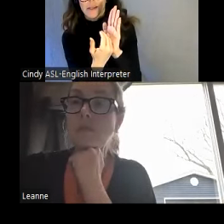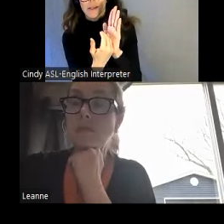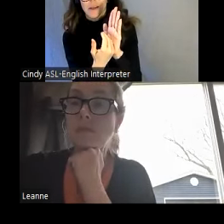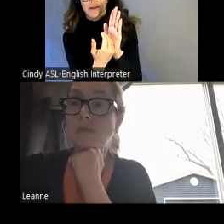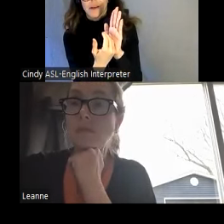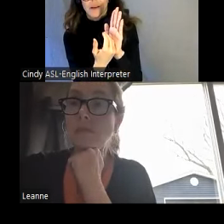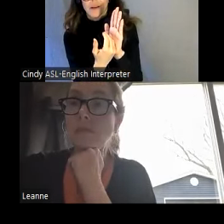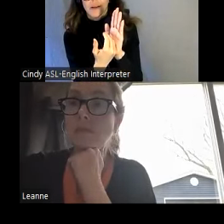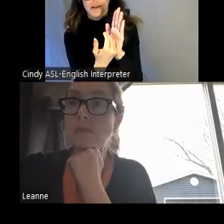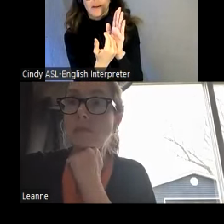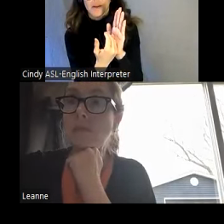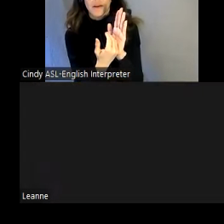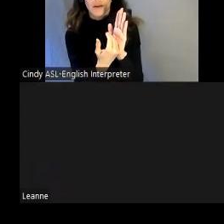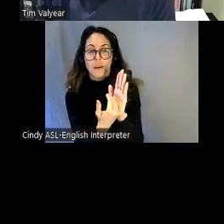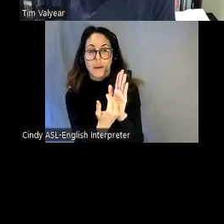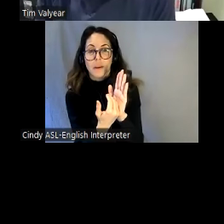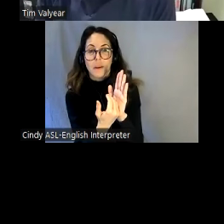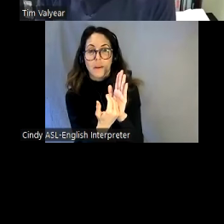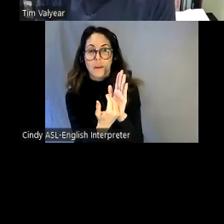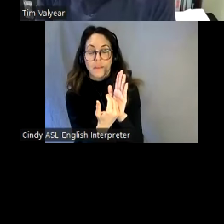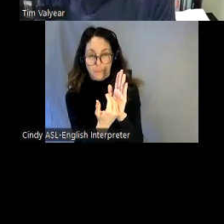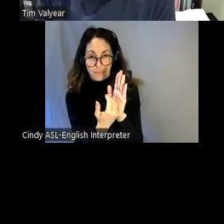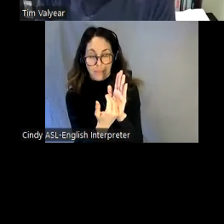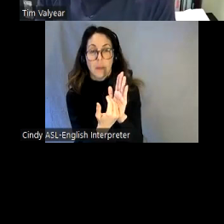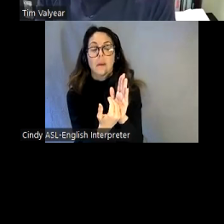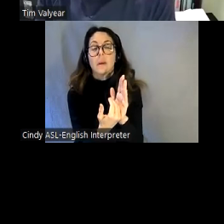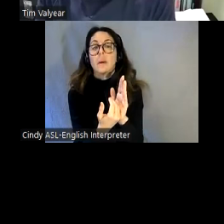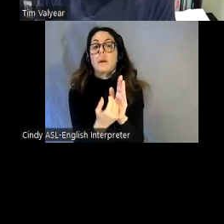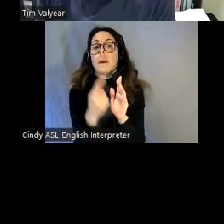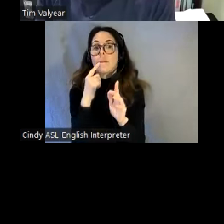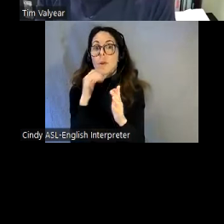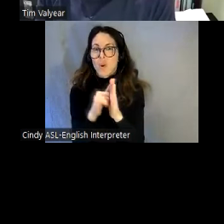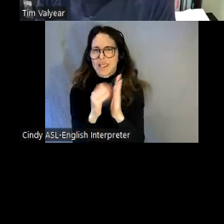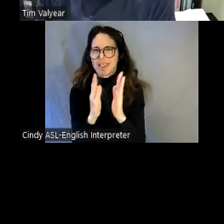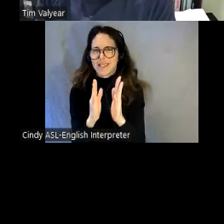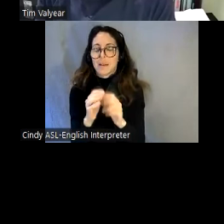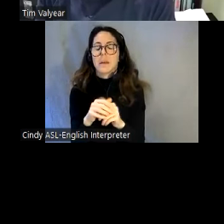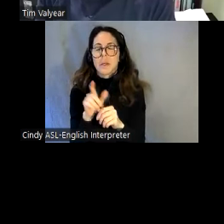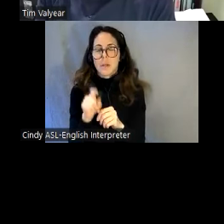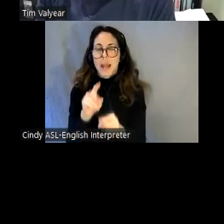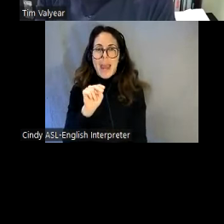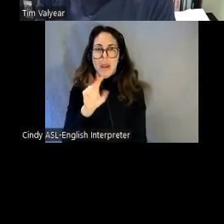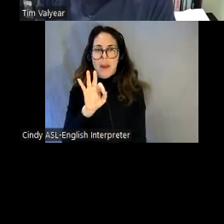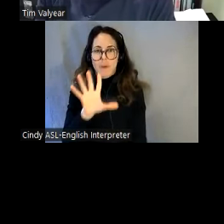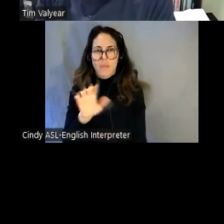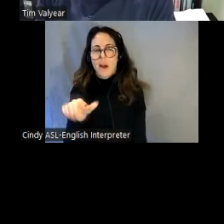Health care workers when there 's aerosol-generating medical procedures, and they are listed on the next slide,